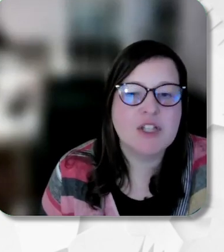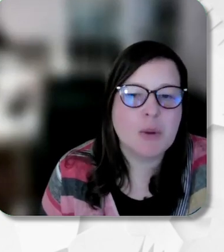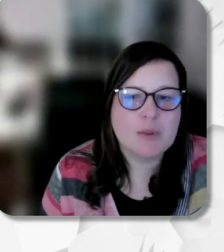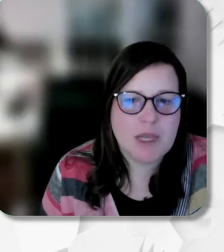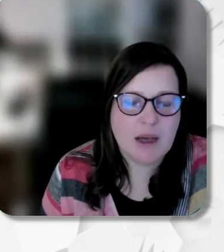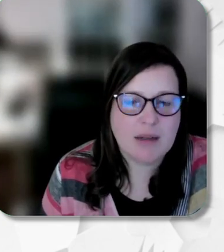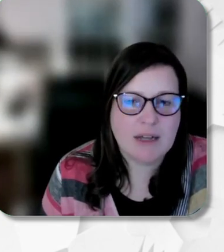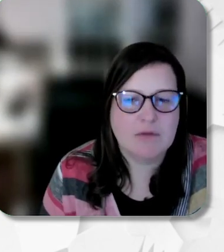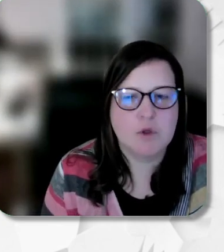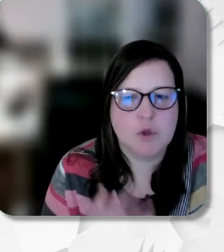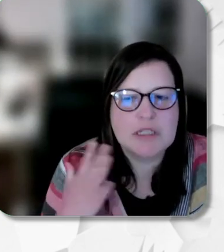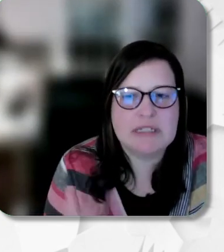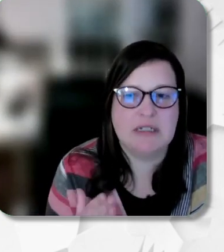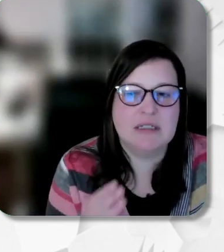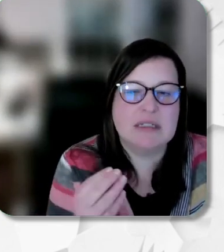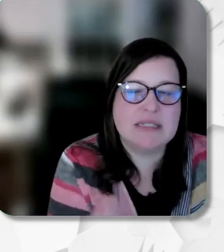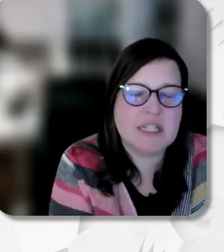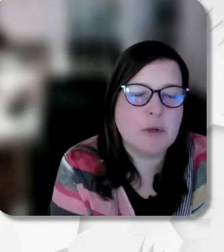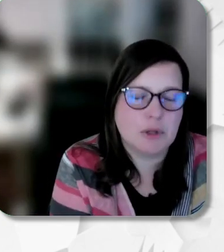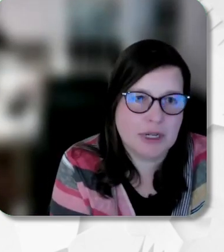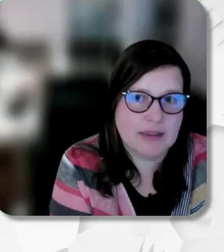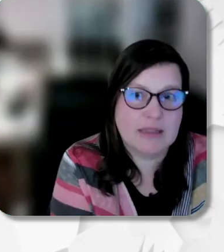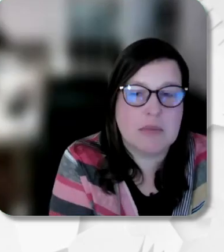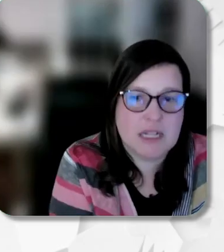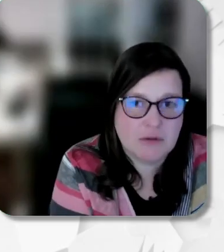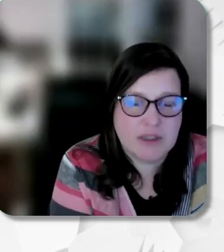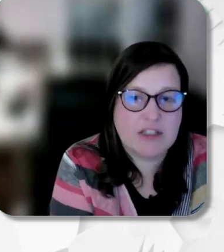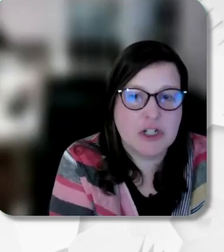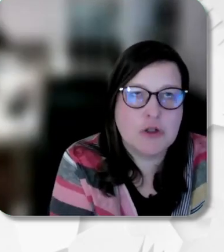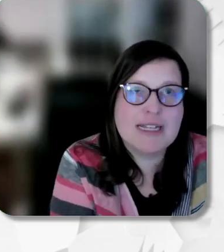This goes beyond kind of drill and kill to this deeper learning that's meaningful that children